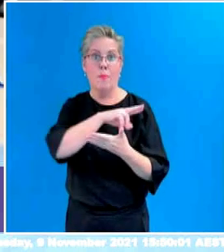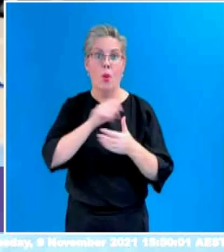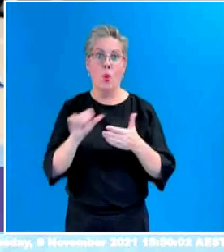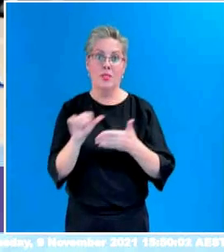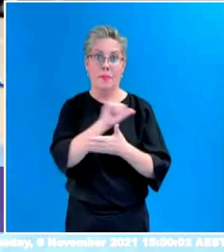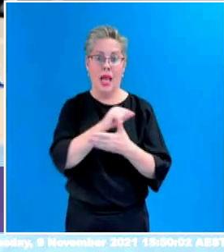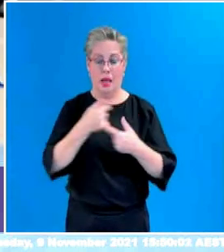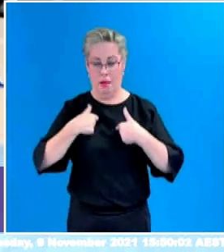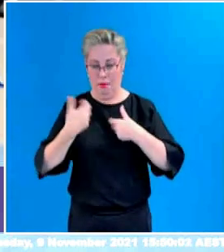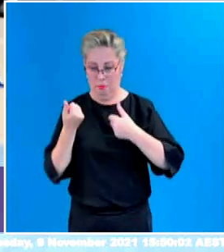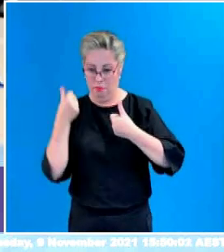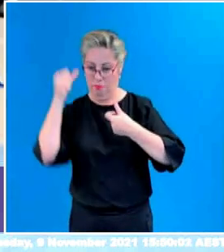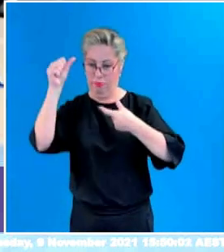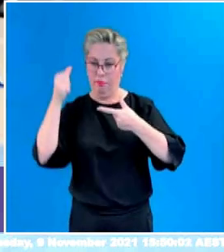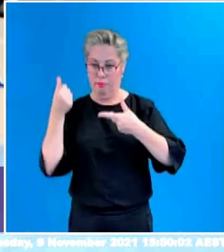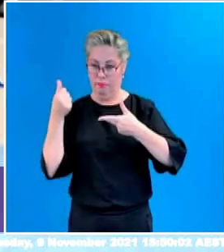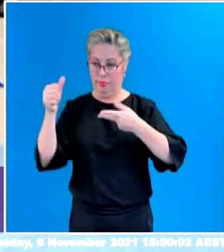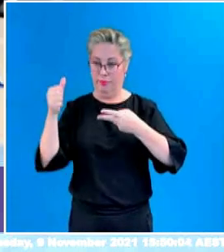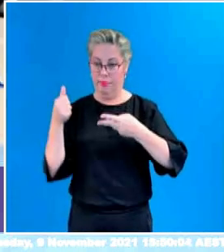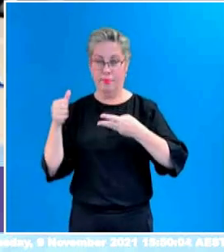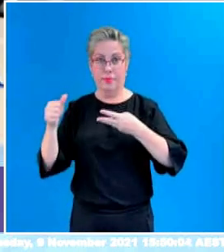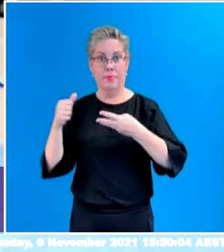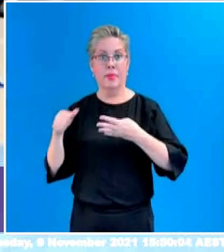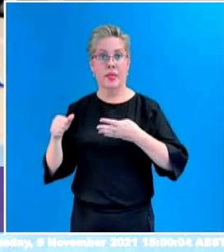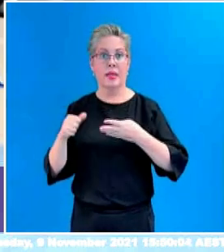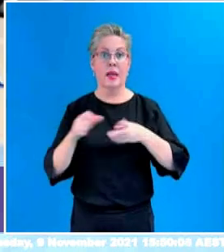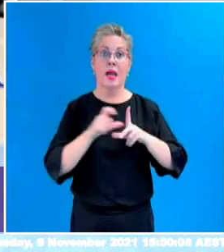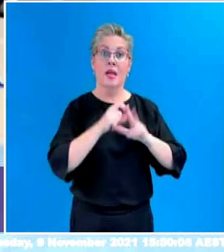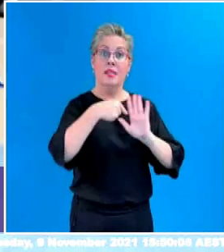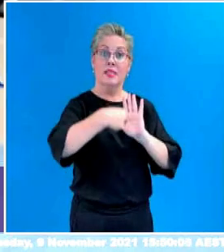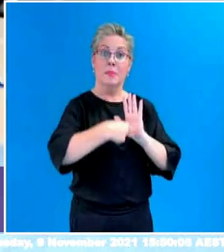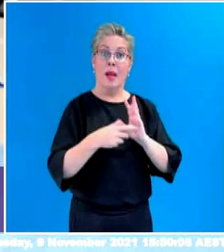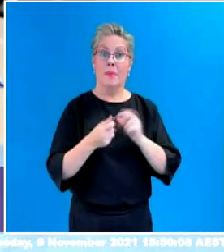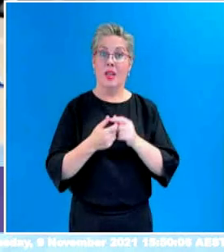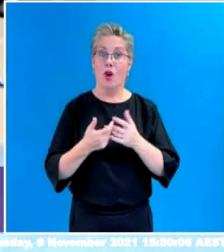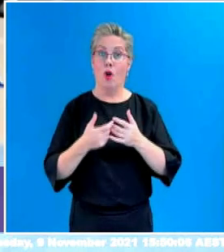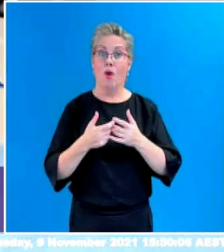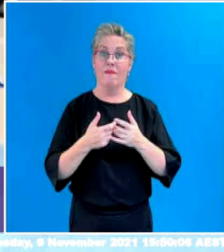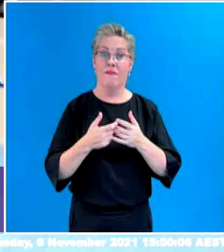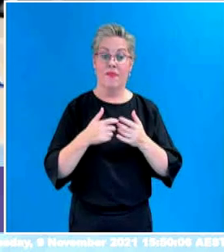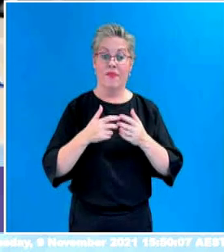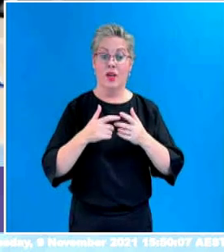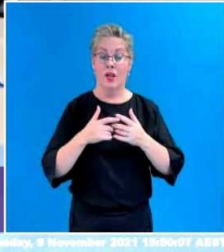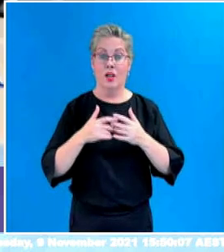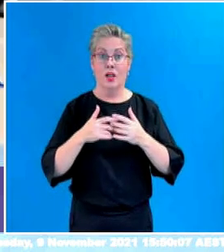So the Department of Social Services certainly has coordinated with the